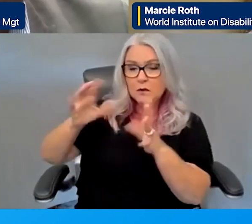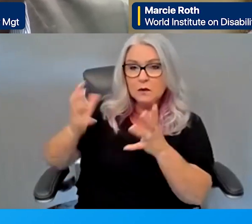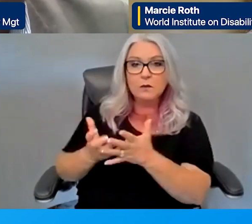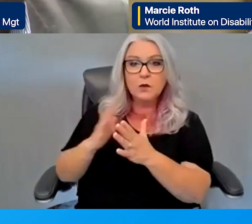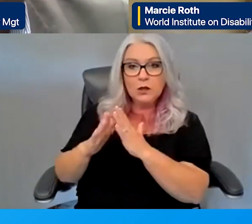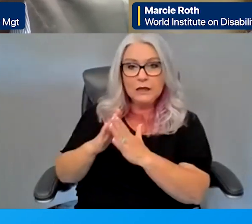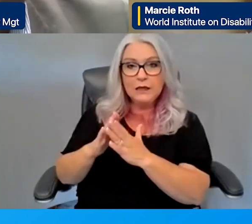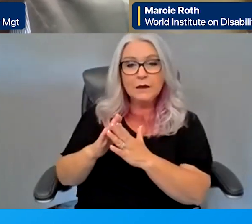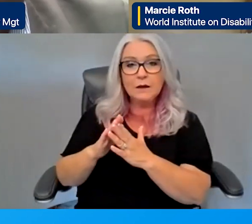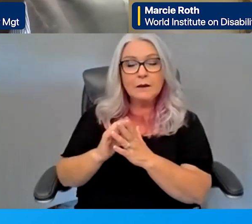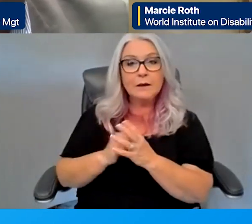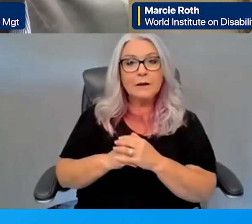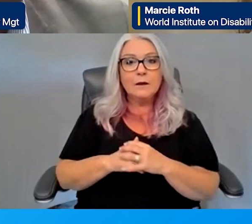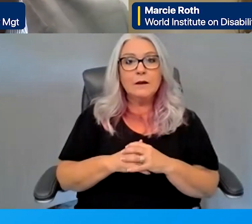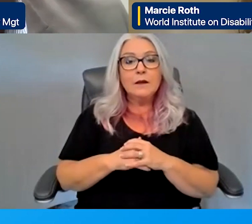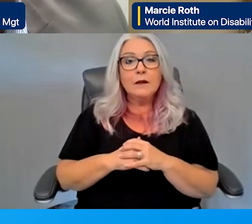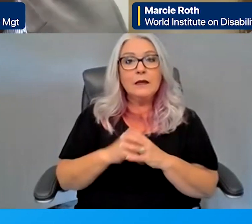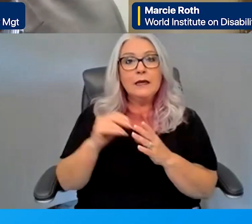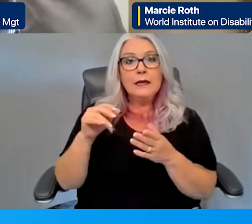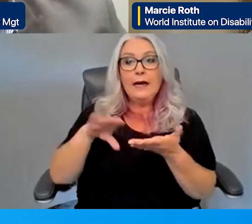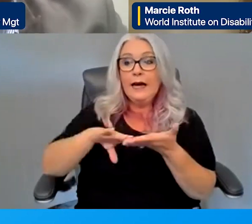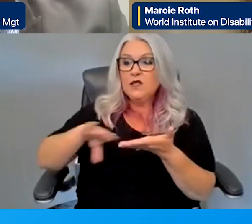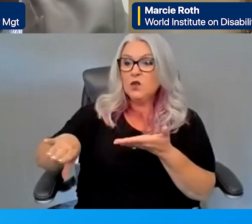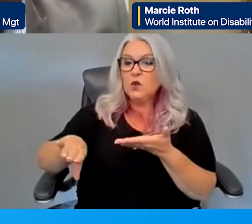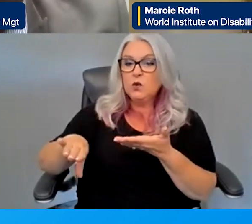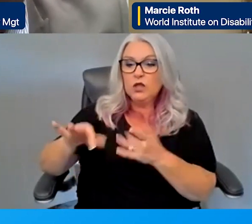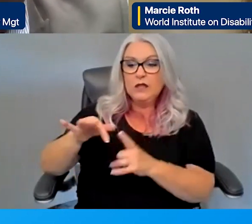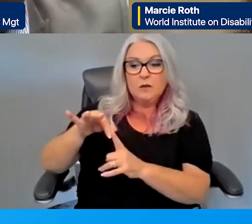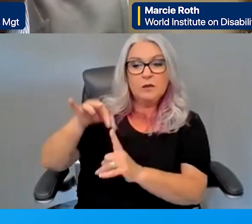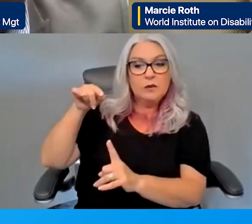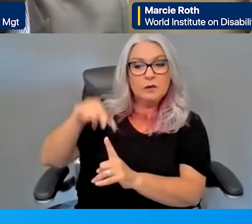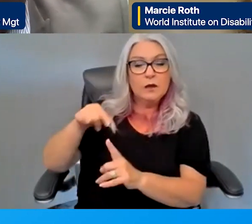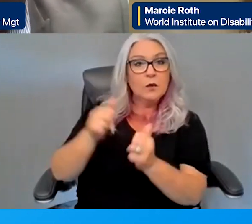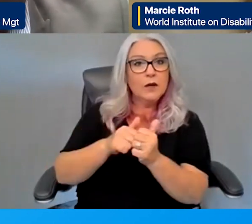the exclusion of people with mental health disabilities.